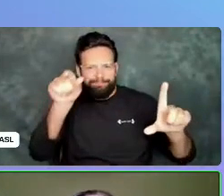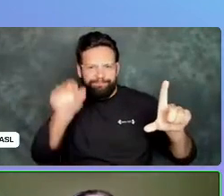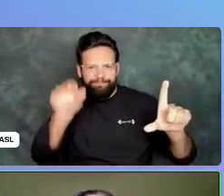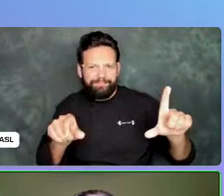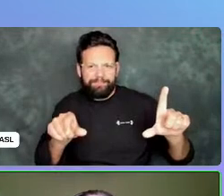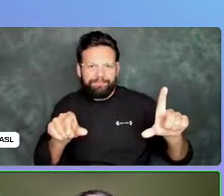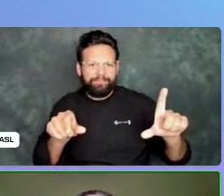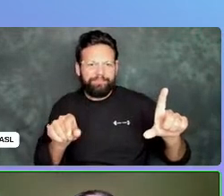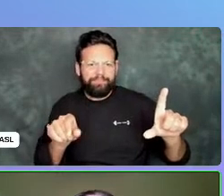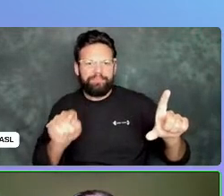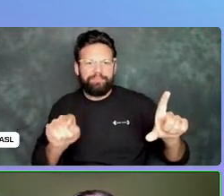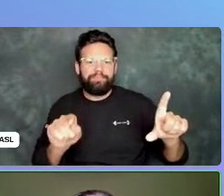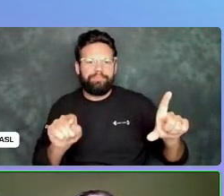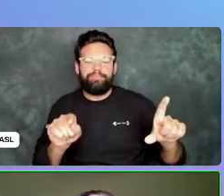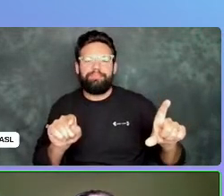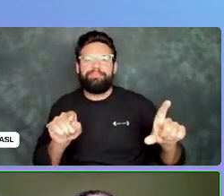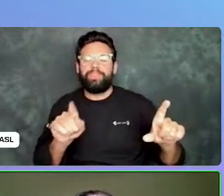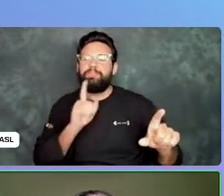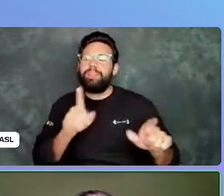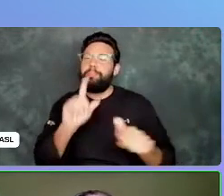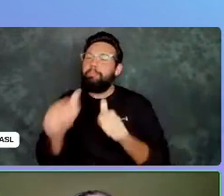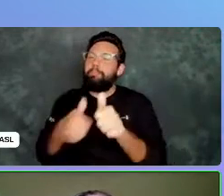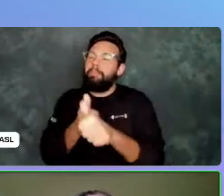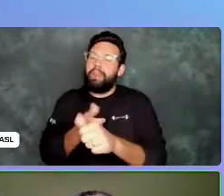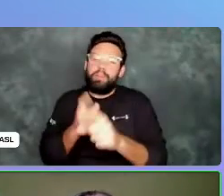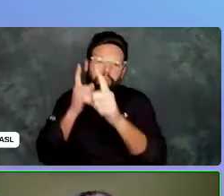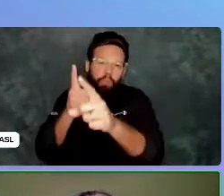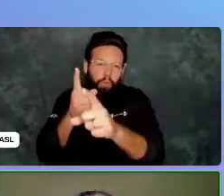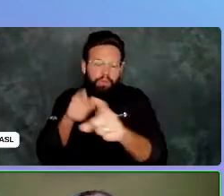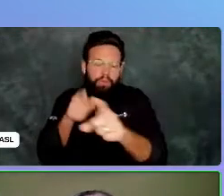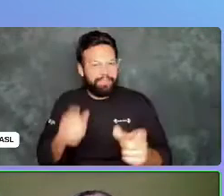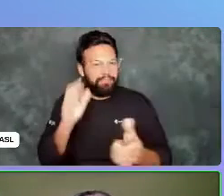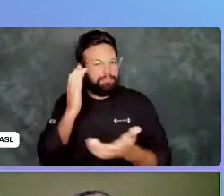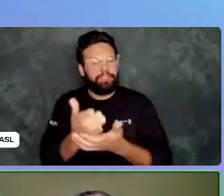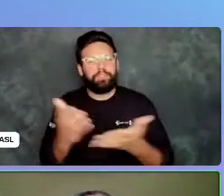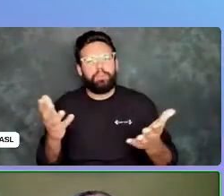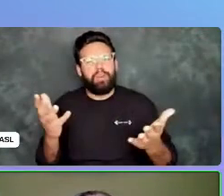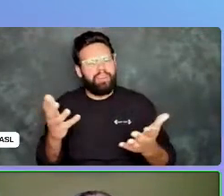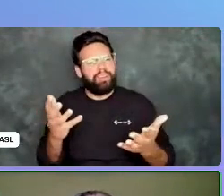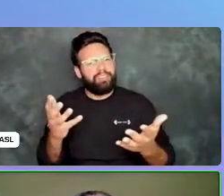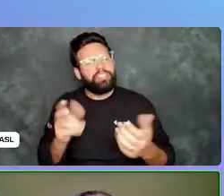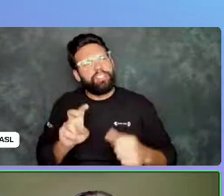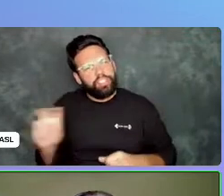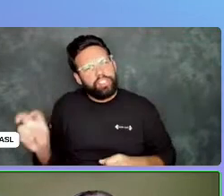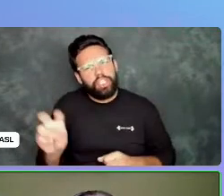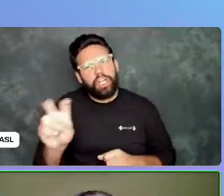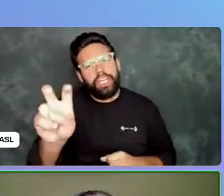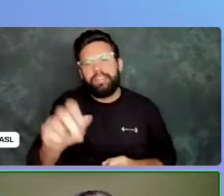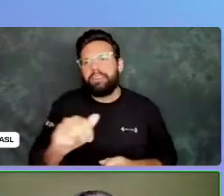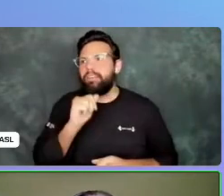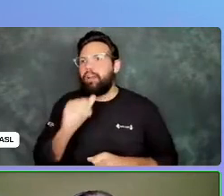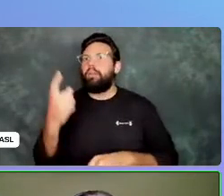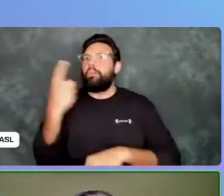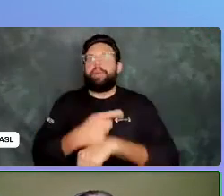little indicator towards the more ends of the spectrum, and this is just to show accessibility as an ongoing